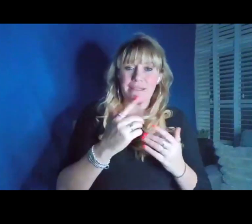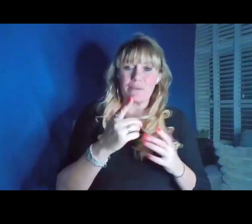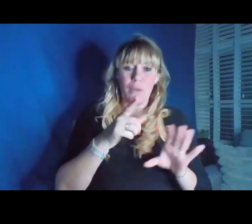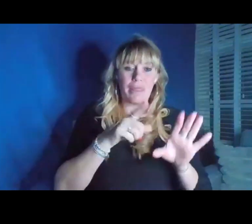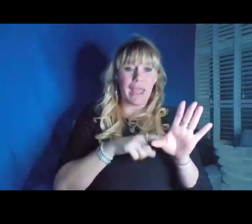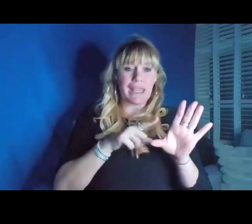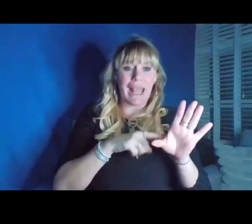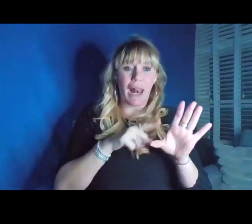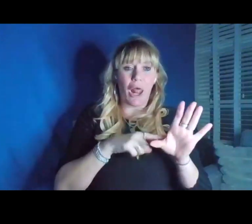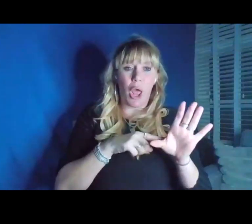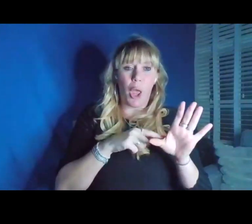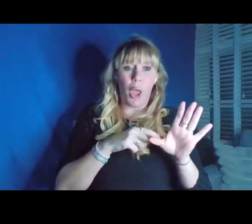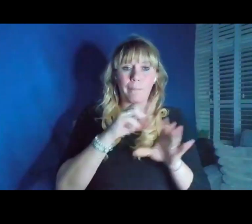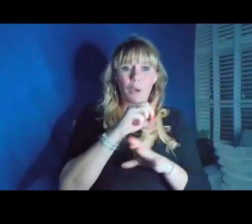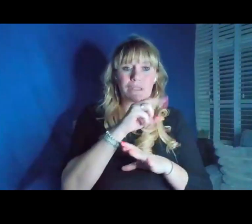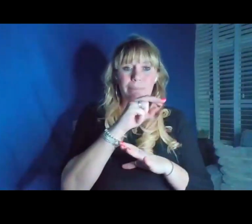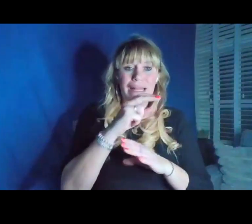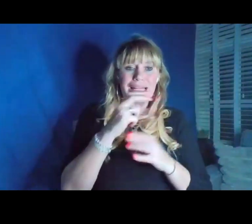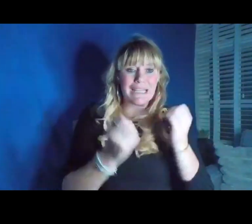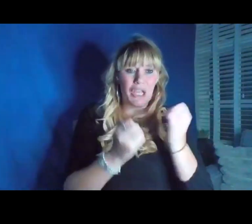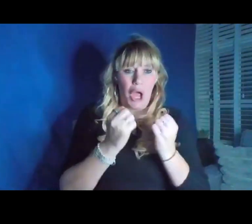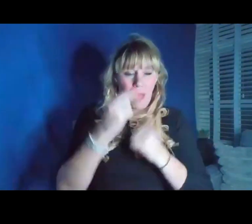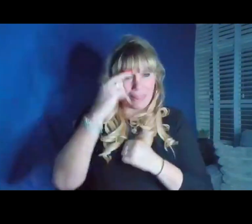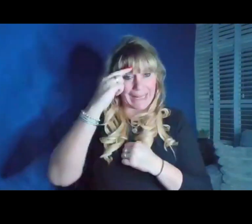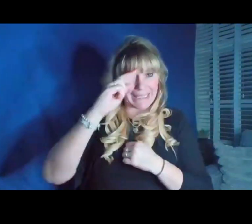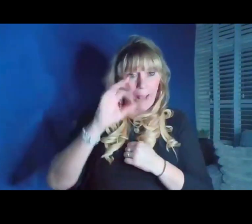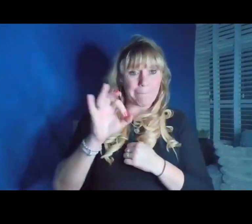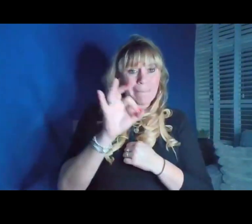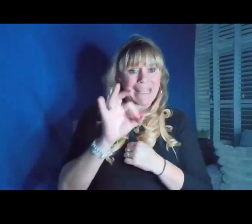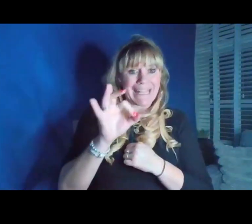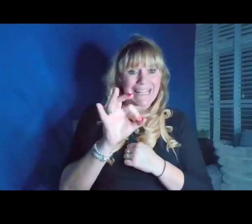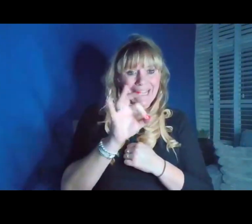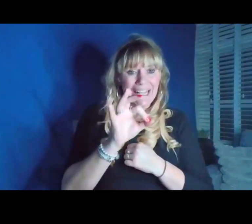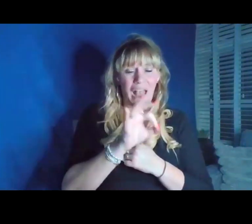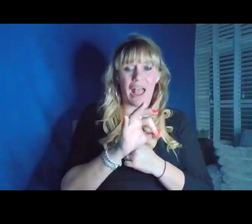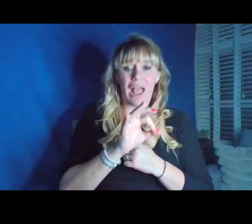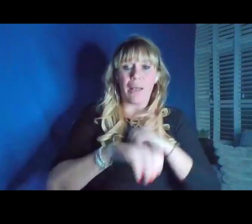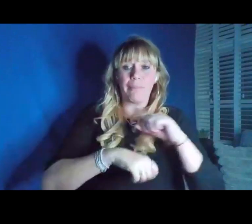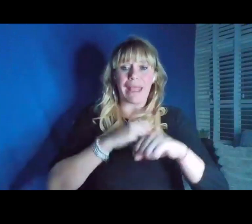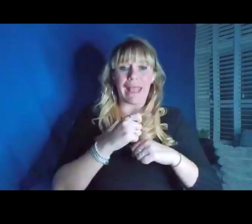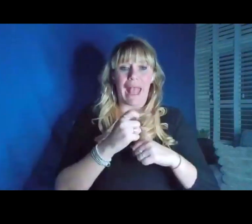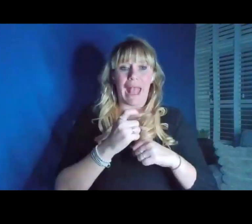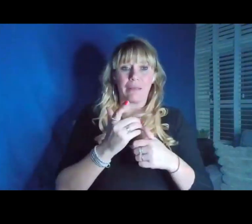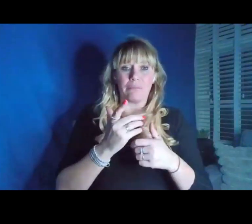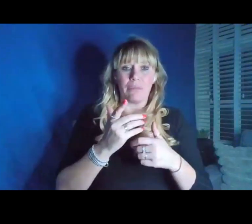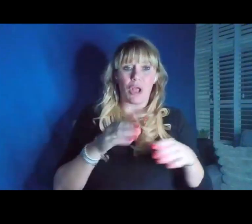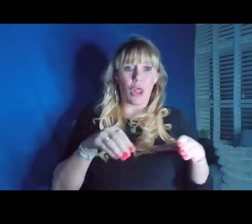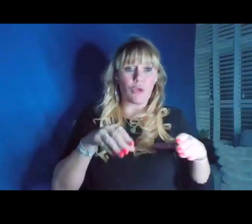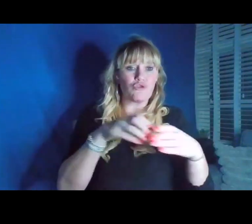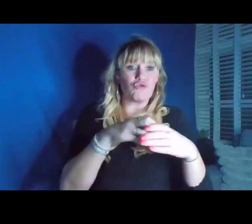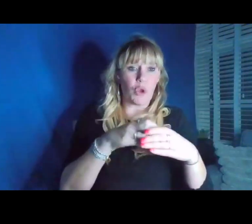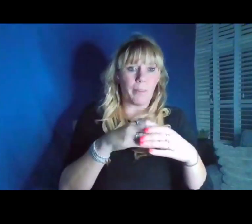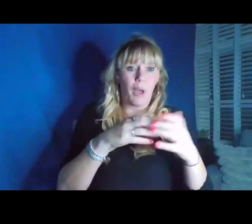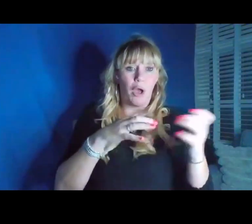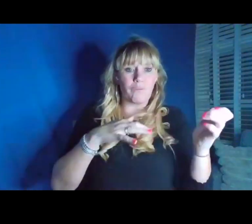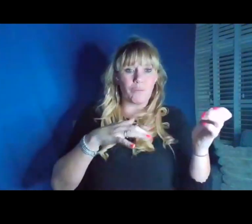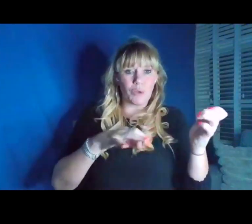car she called Bee, and became part of a close group of musician friends living life to the full in London.